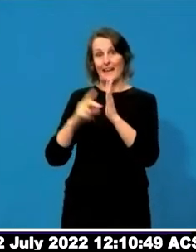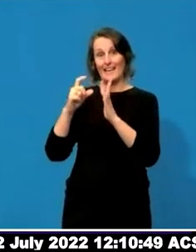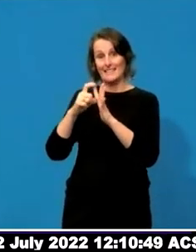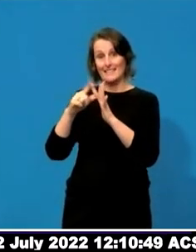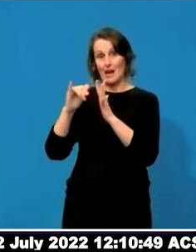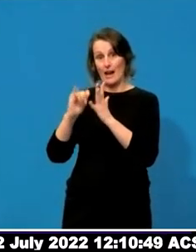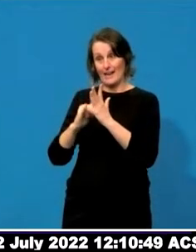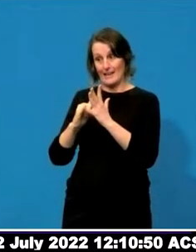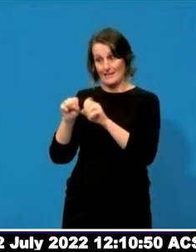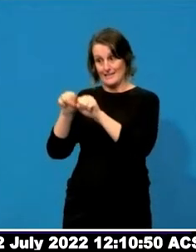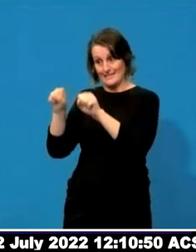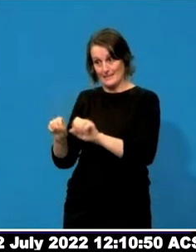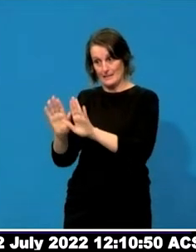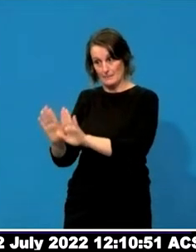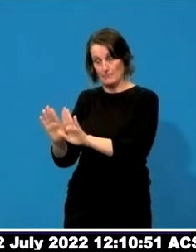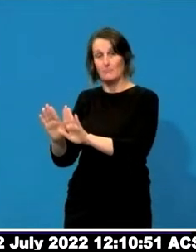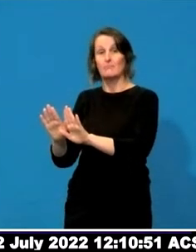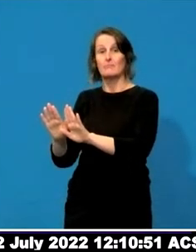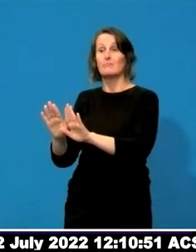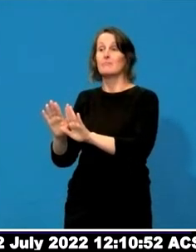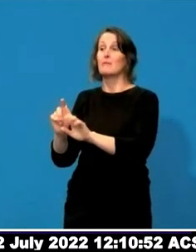so Corrections, Health, Housing.